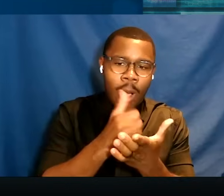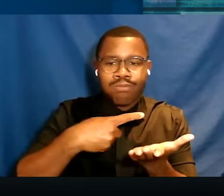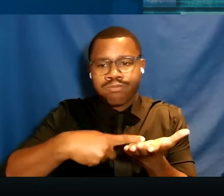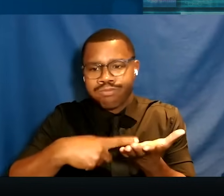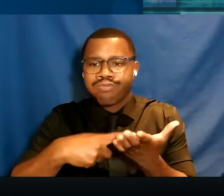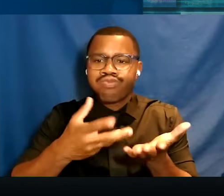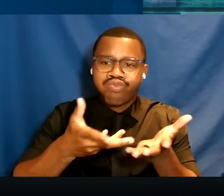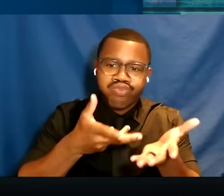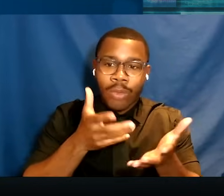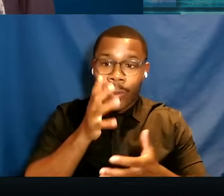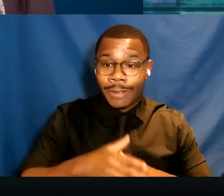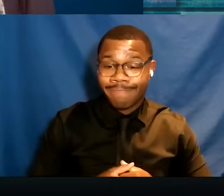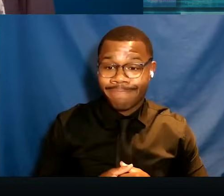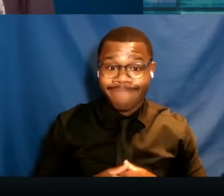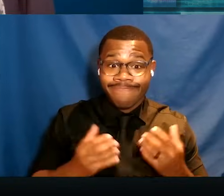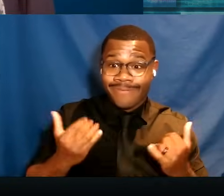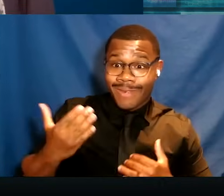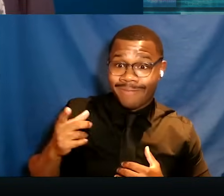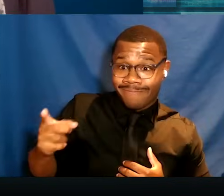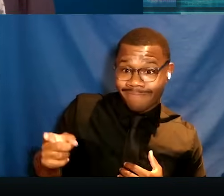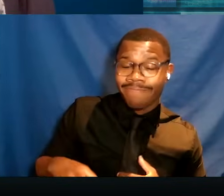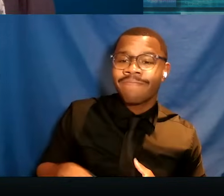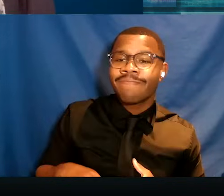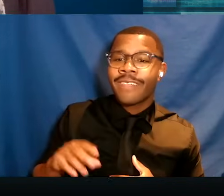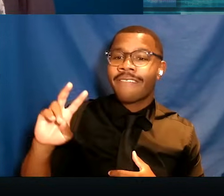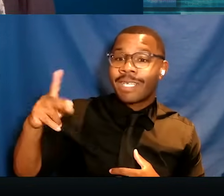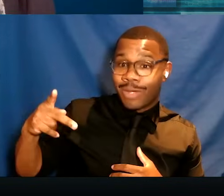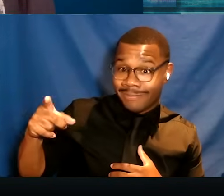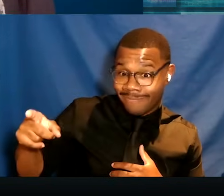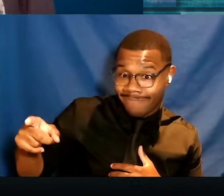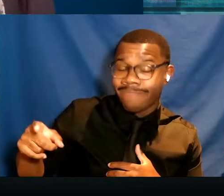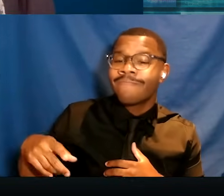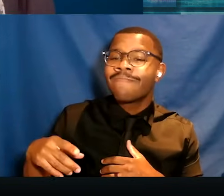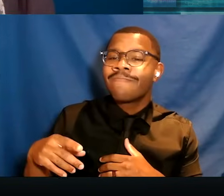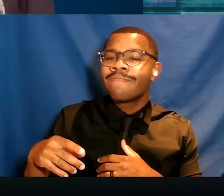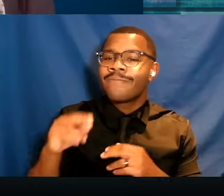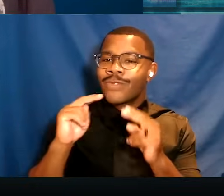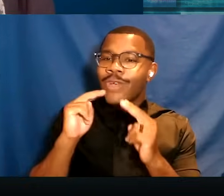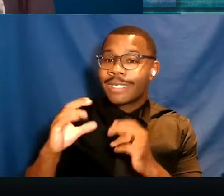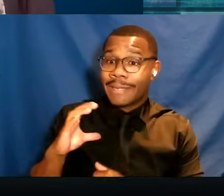So please welcome SAG-AFTRA Executive Vice President and Negotiating Committee Vice Chair, Linda Powell,